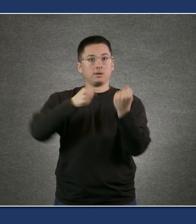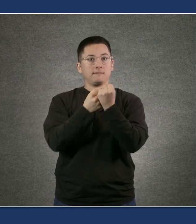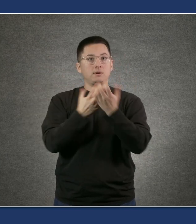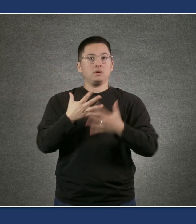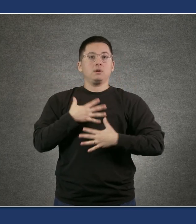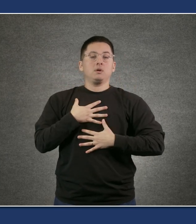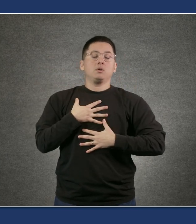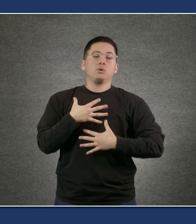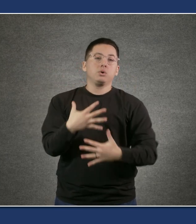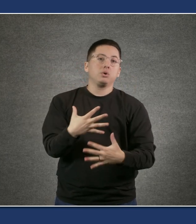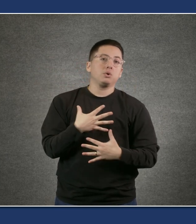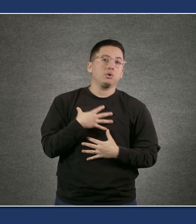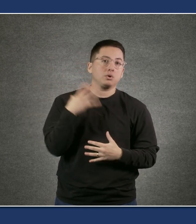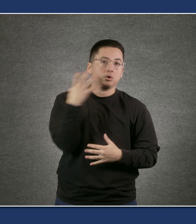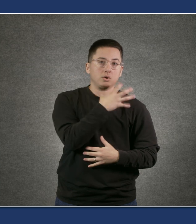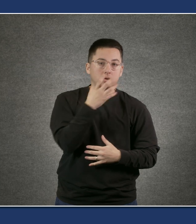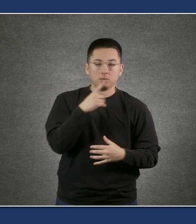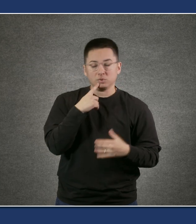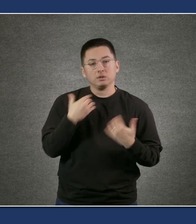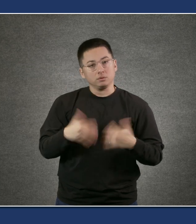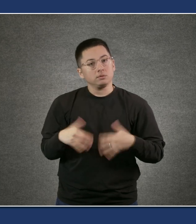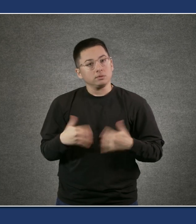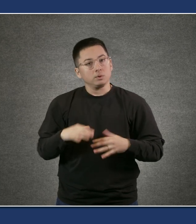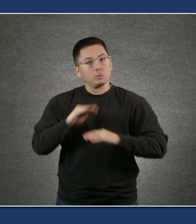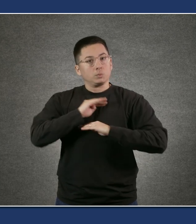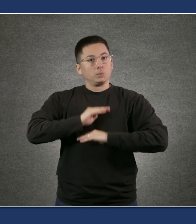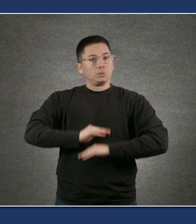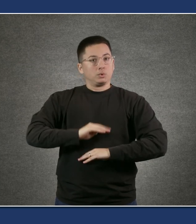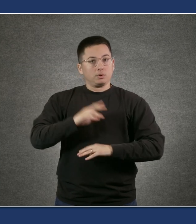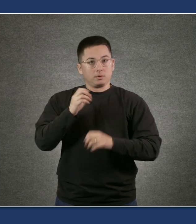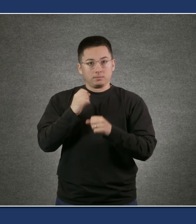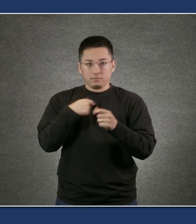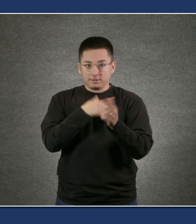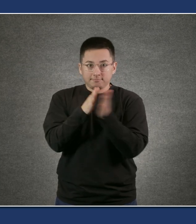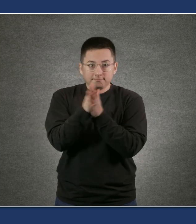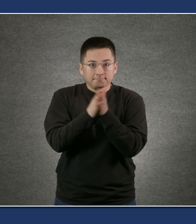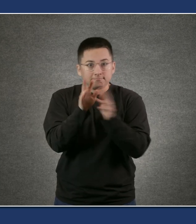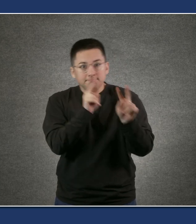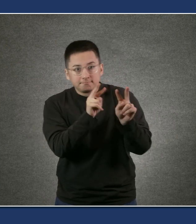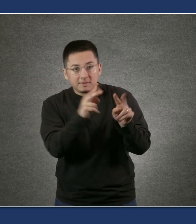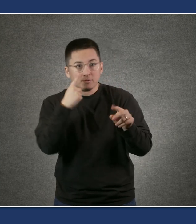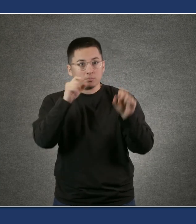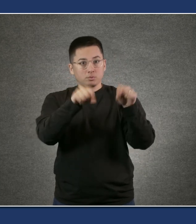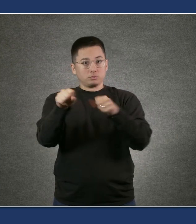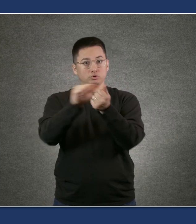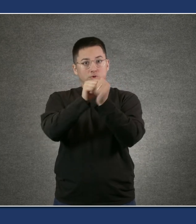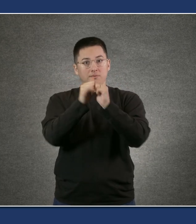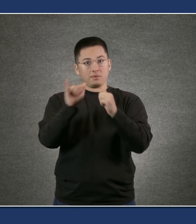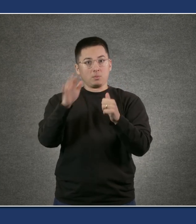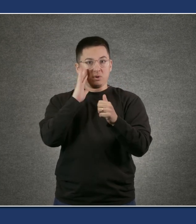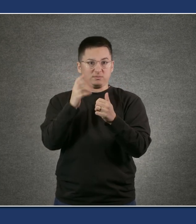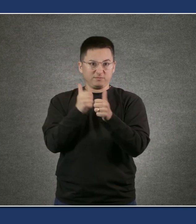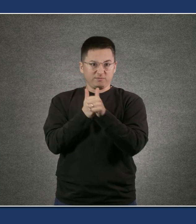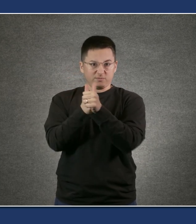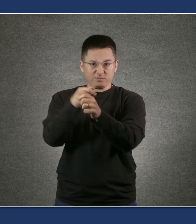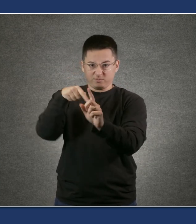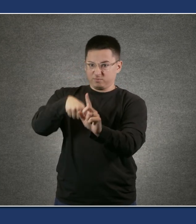as we eagerly anticipated the potential changes that might follow as a result at home care agencies statewide.